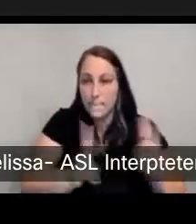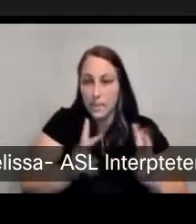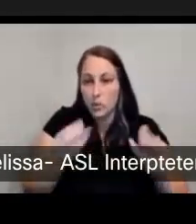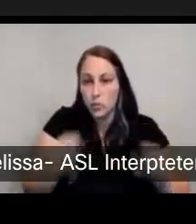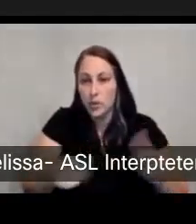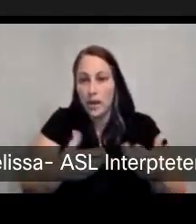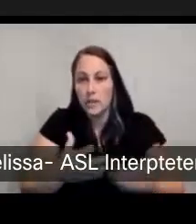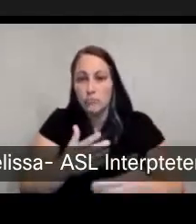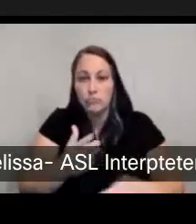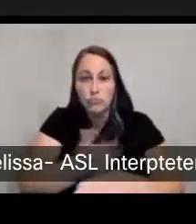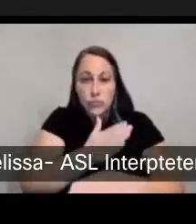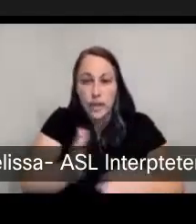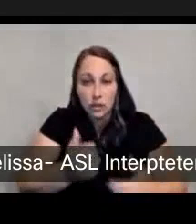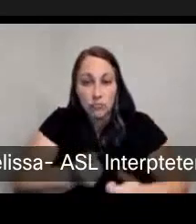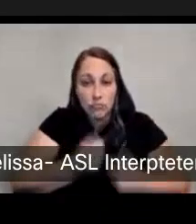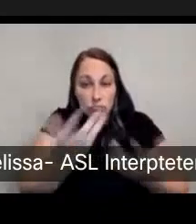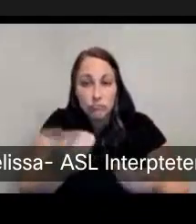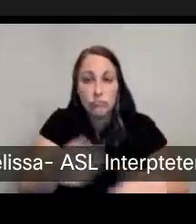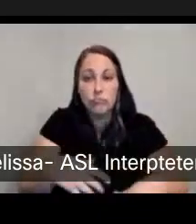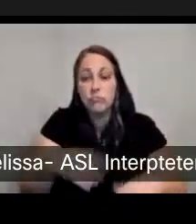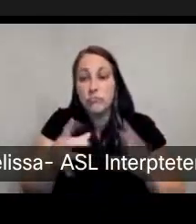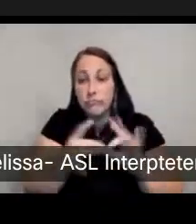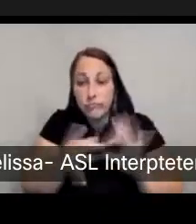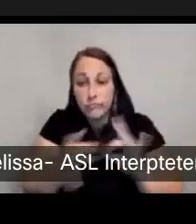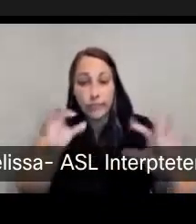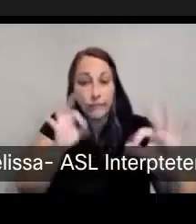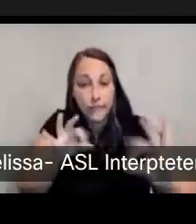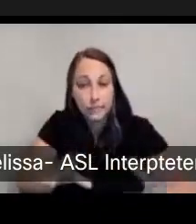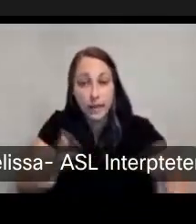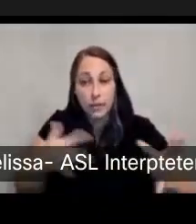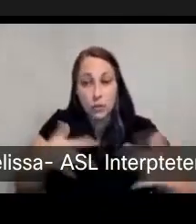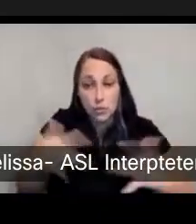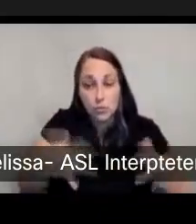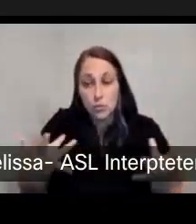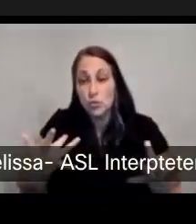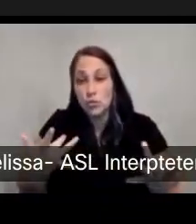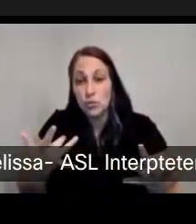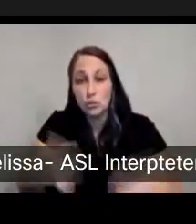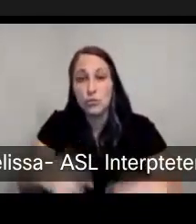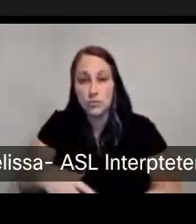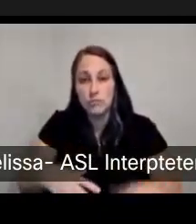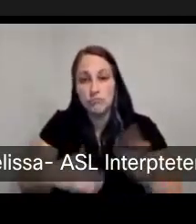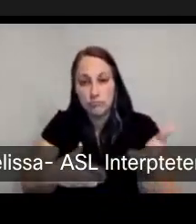uh our information it's here in the presentation those are our direct numbers and our direct emails